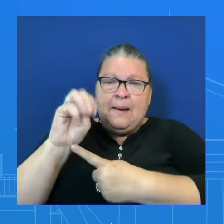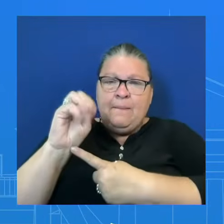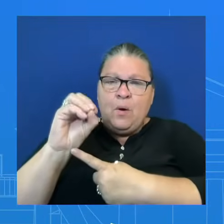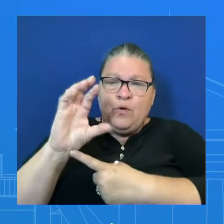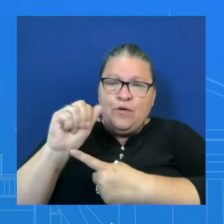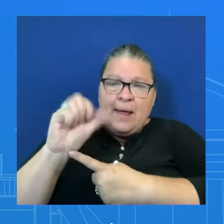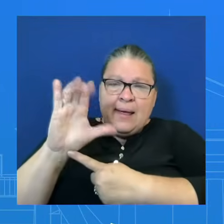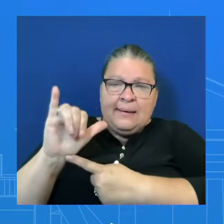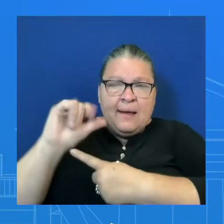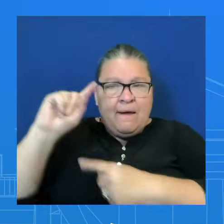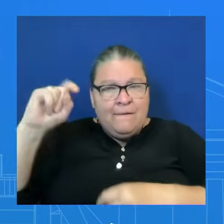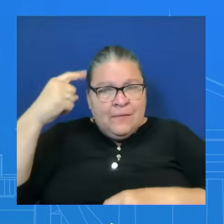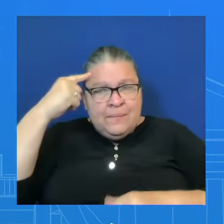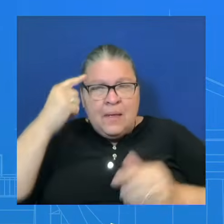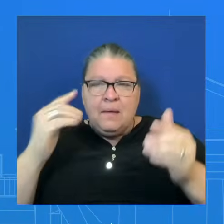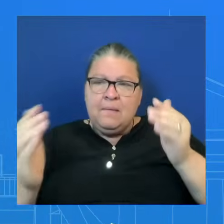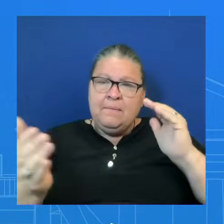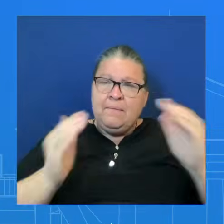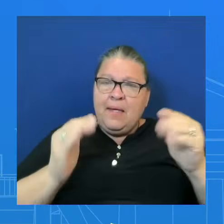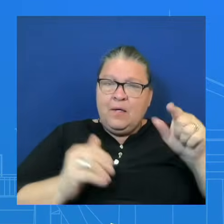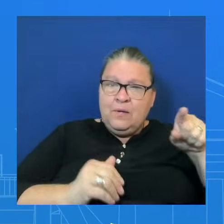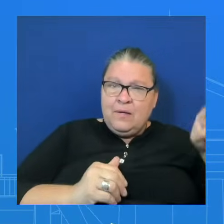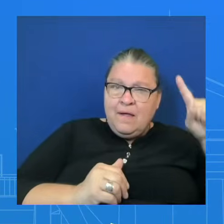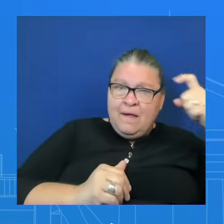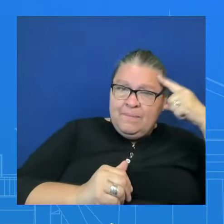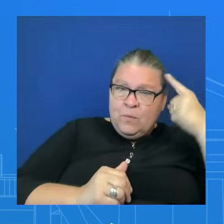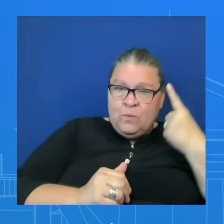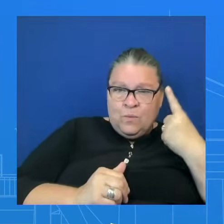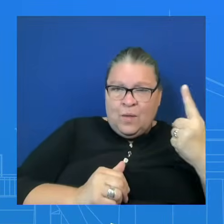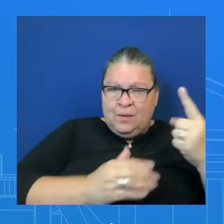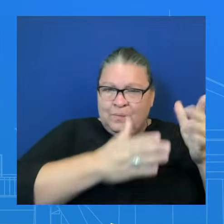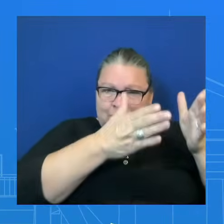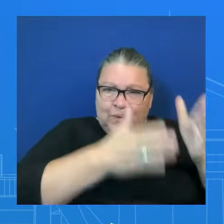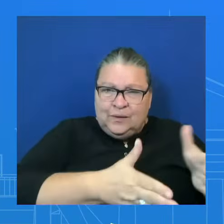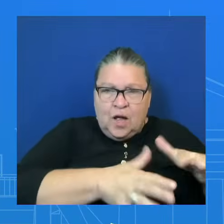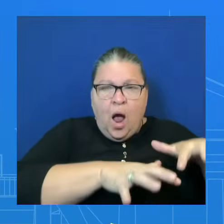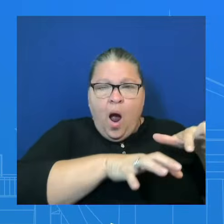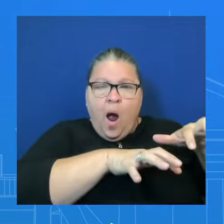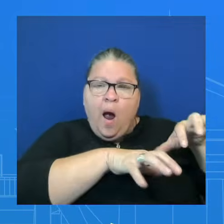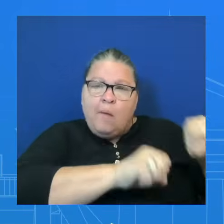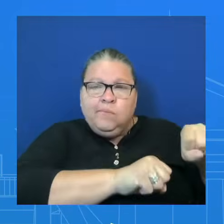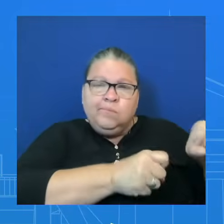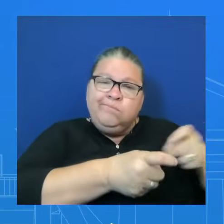why have the invitation for the state dinner. And then I have a follow-up . Mr. Kirby: India is a strong partner